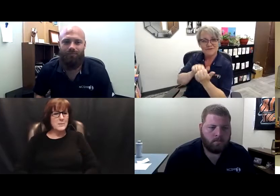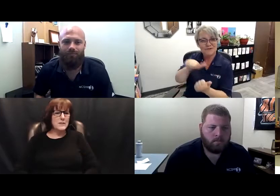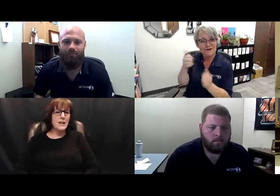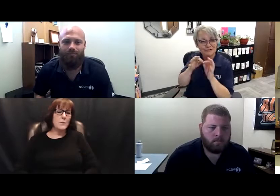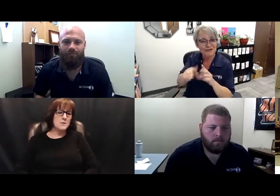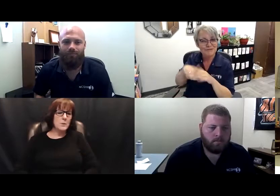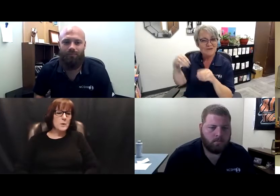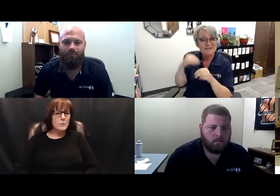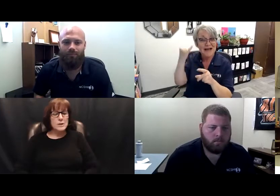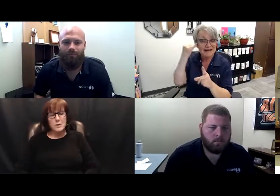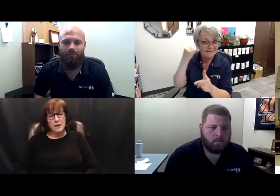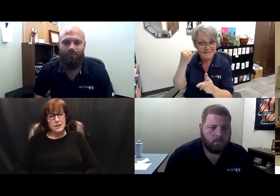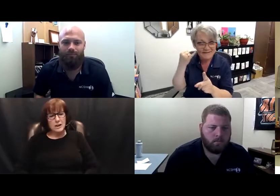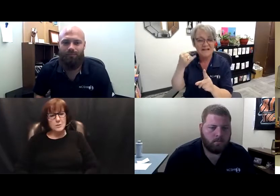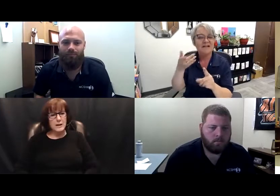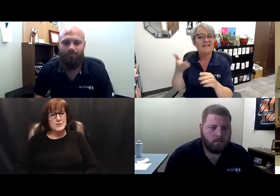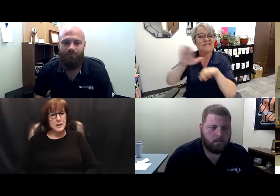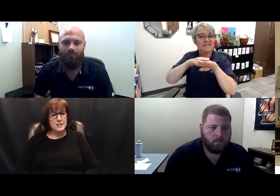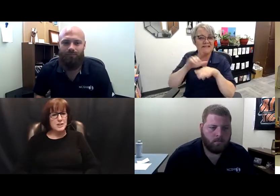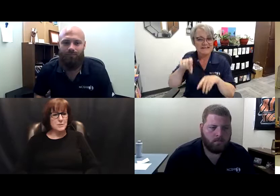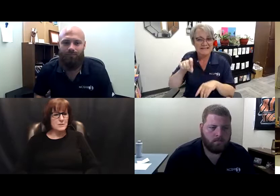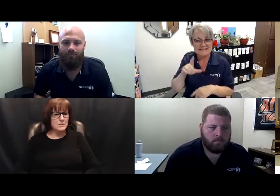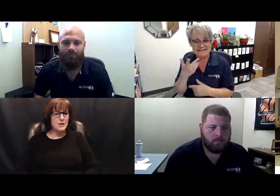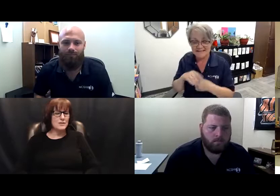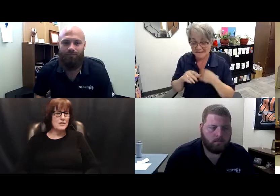not always. But we do contract with outside interpreters if Sharon's not